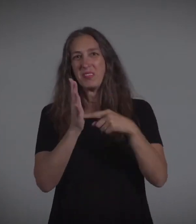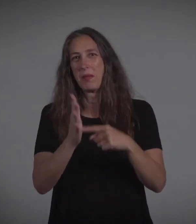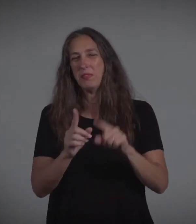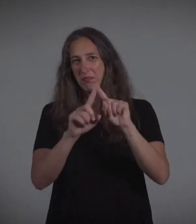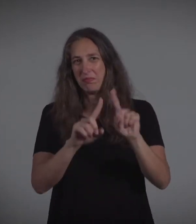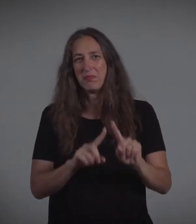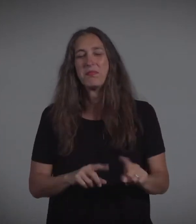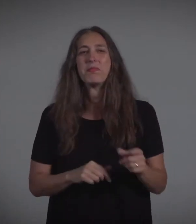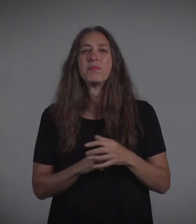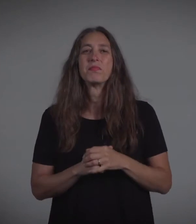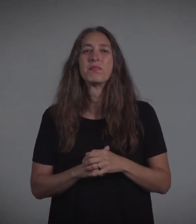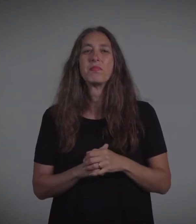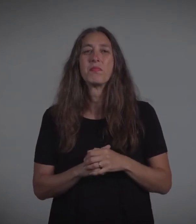Examples of this include: